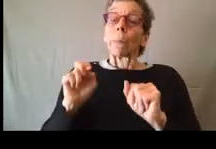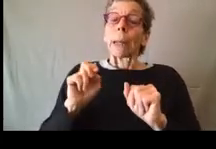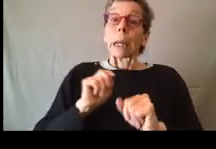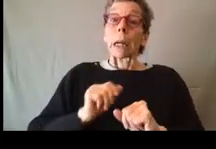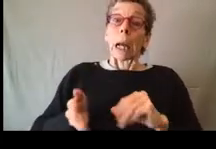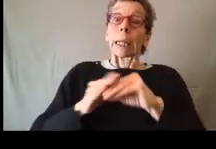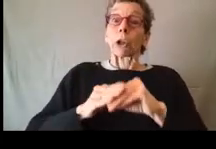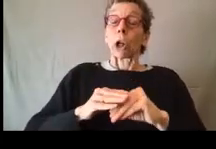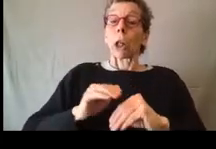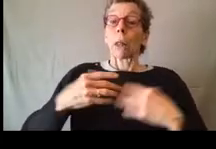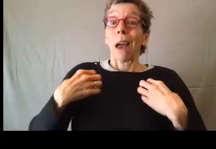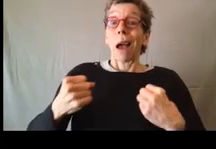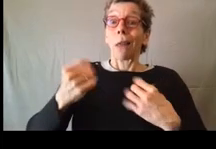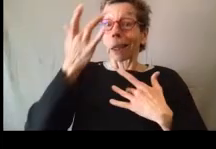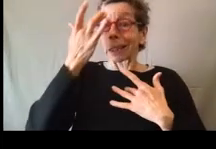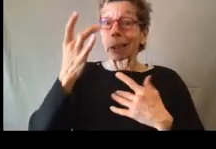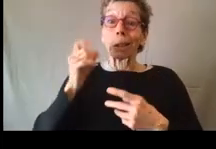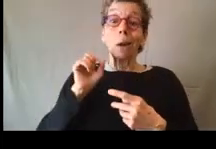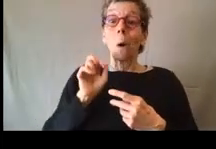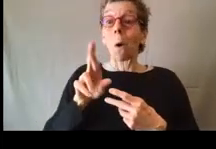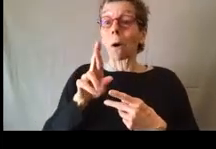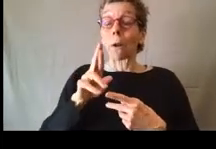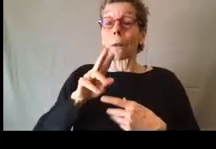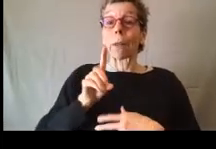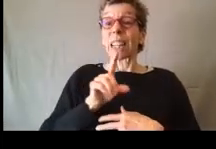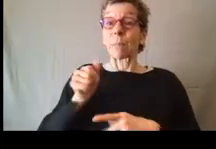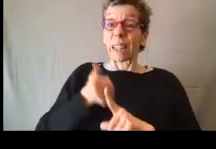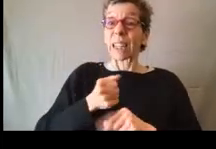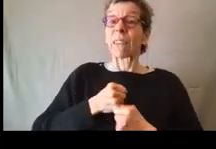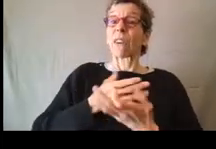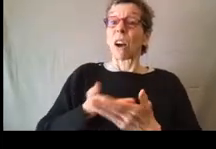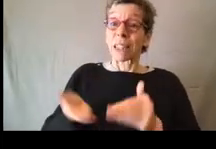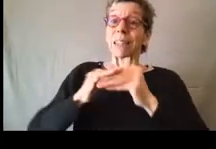which created performance issues but interviewees, as they said, were often reluctant to request